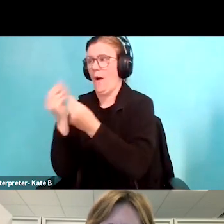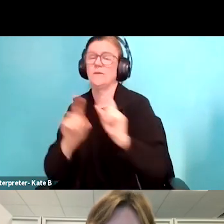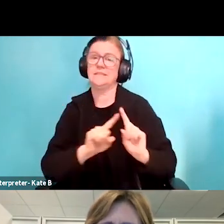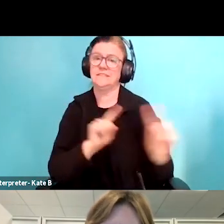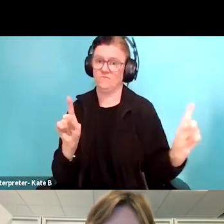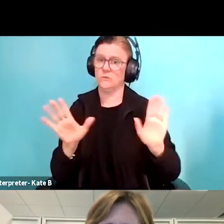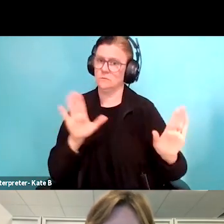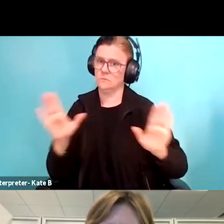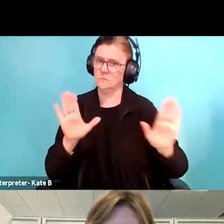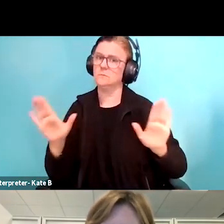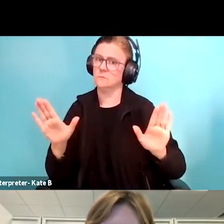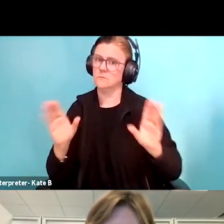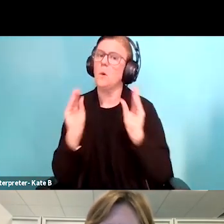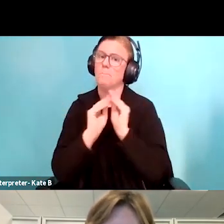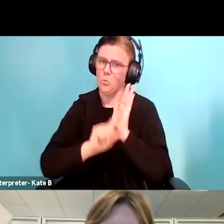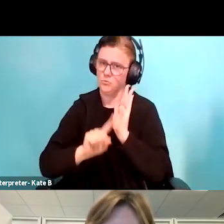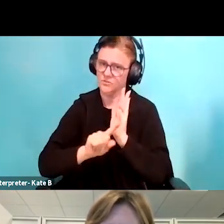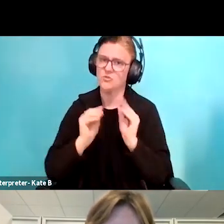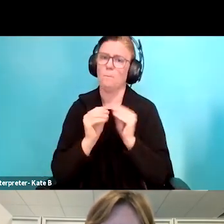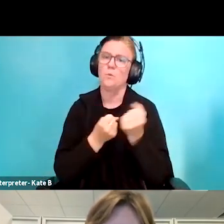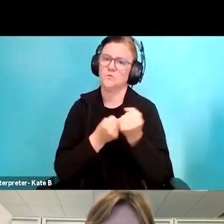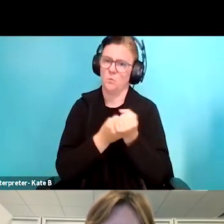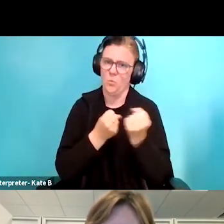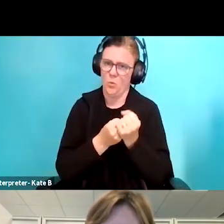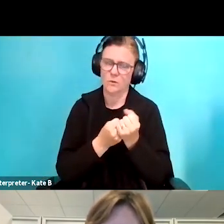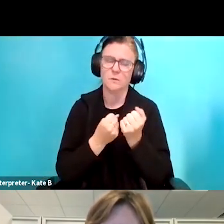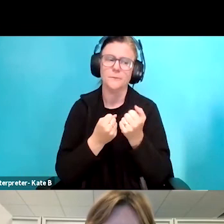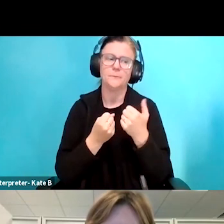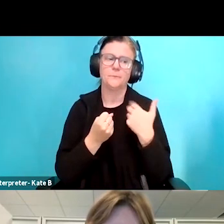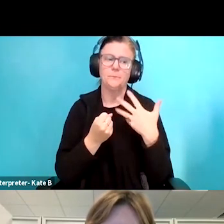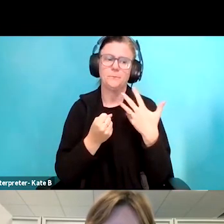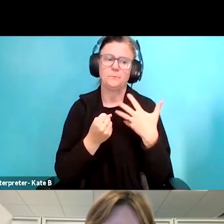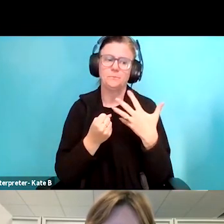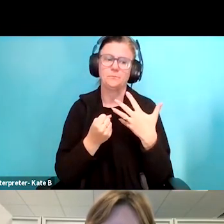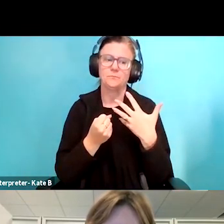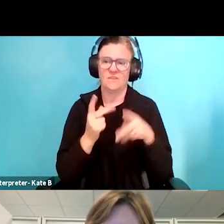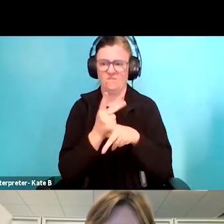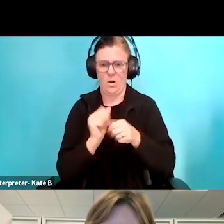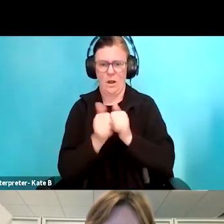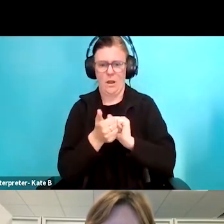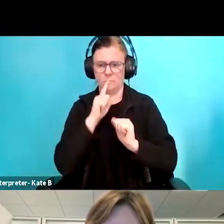So that warrants continued support of ways really to kind of address a chronic loneliness